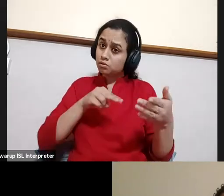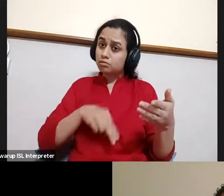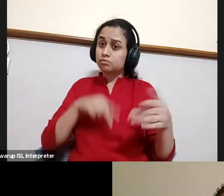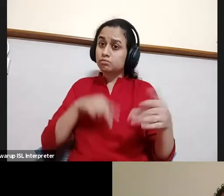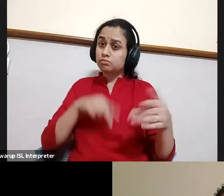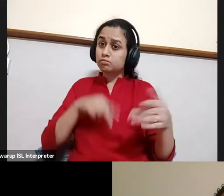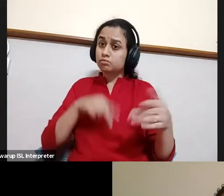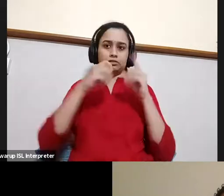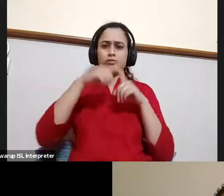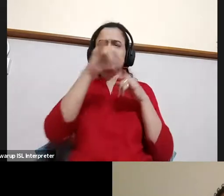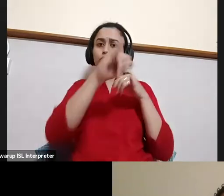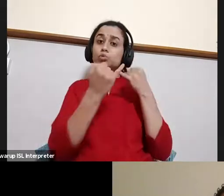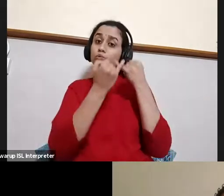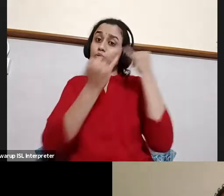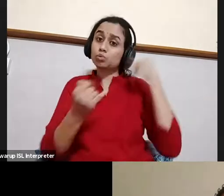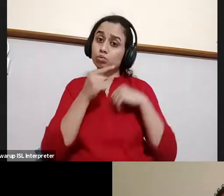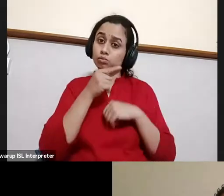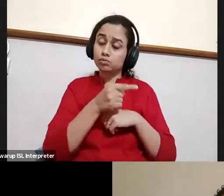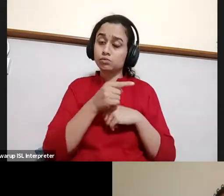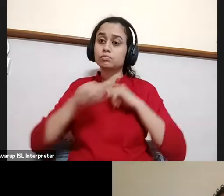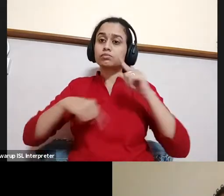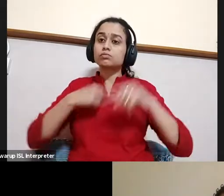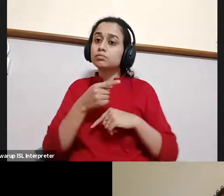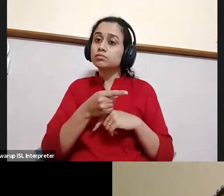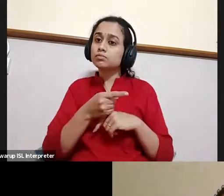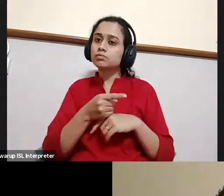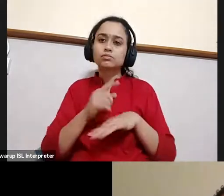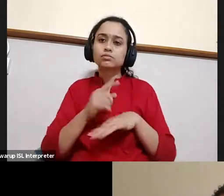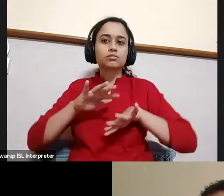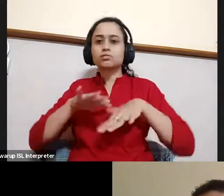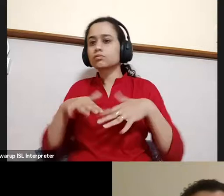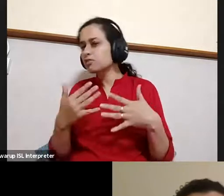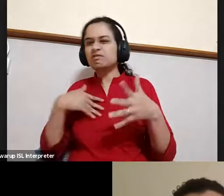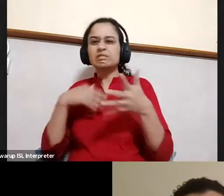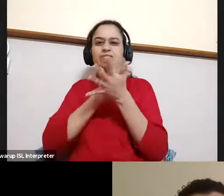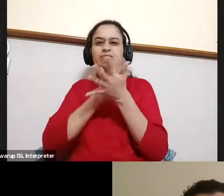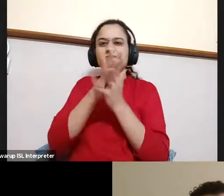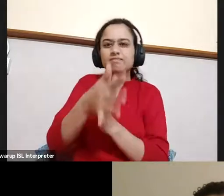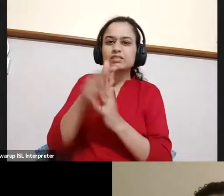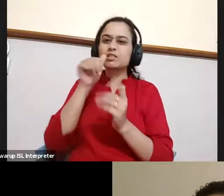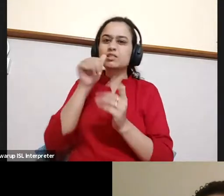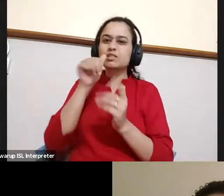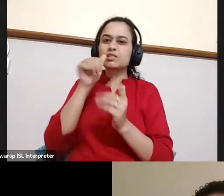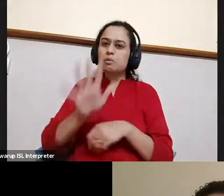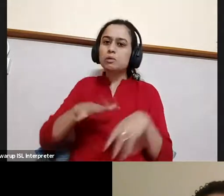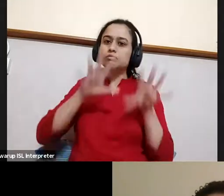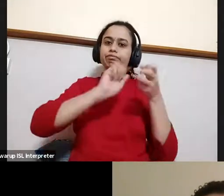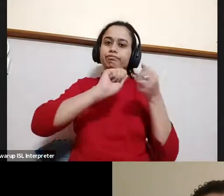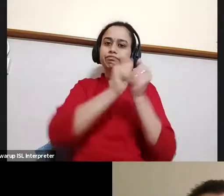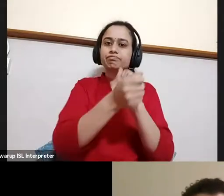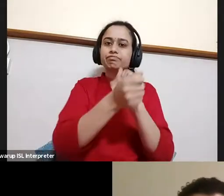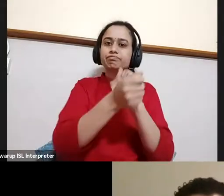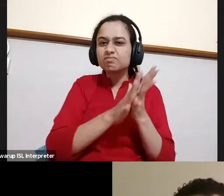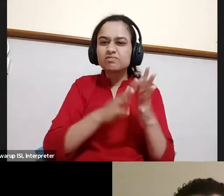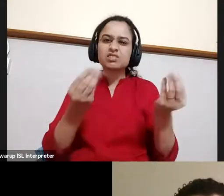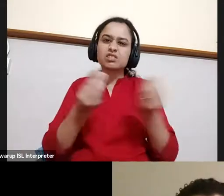story about how it was um very badly damaged in a monsoon storm so at least 50 if not more percent